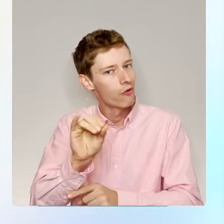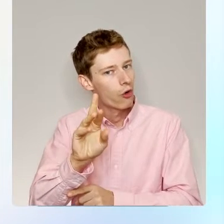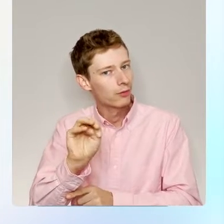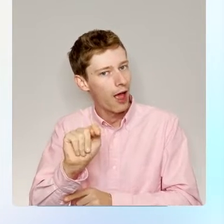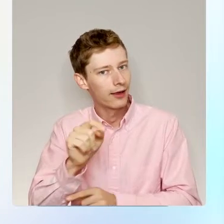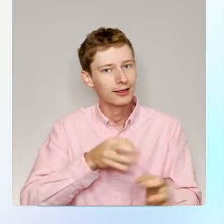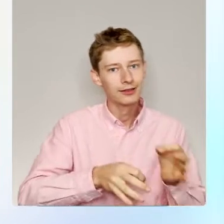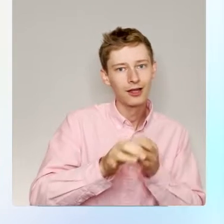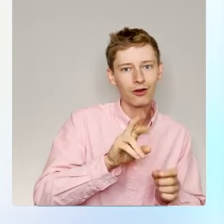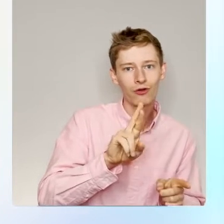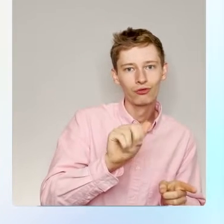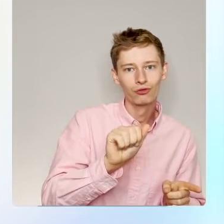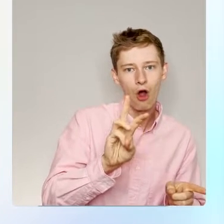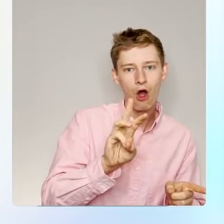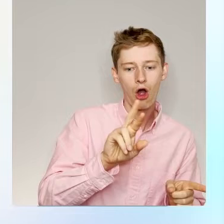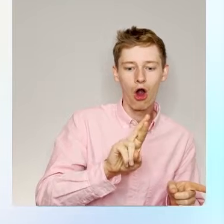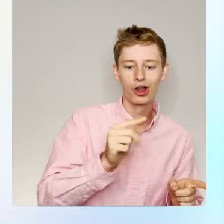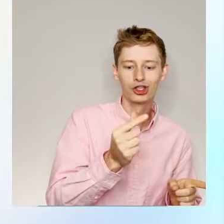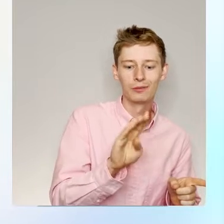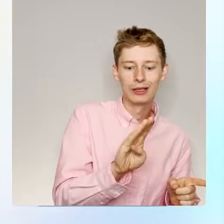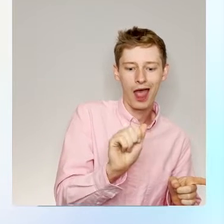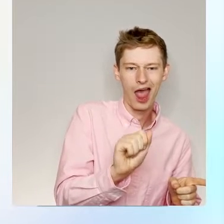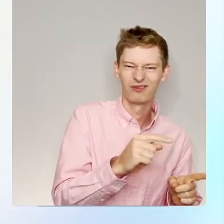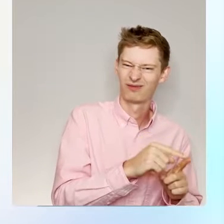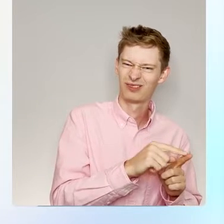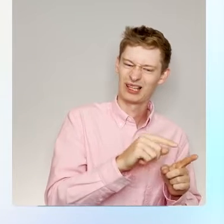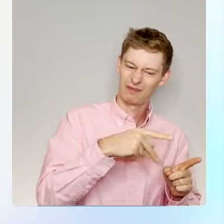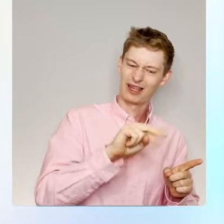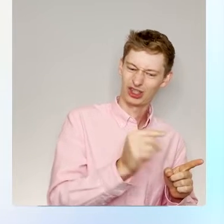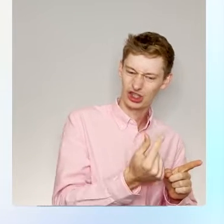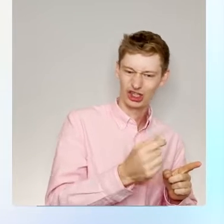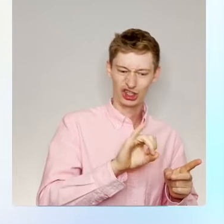The ETC1S mode is higher loss, but much lower file size,